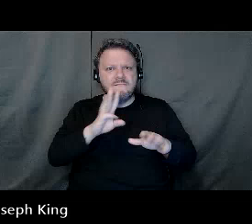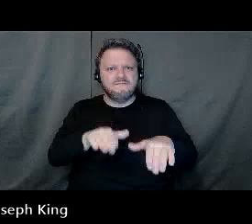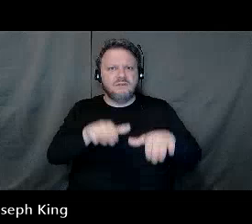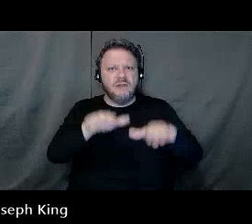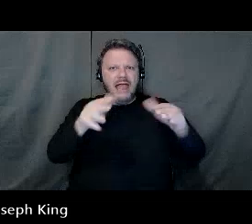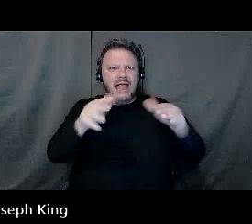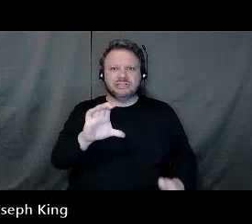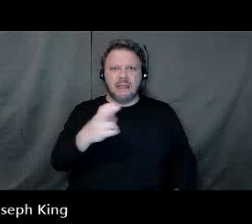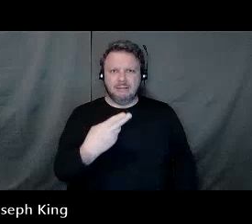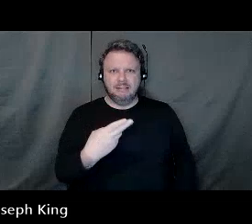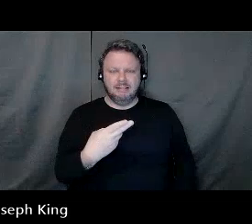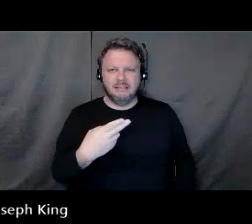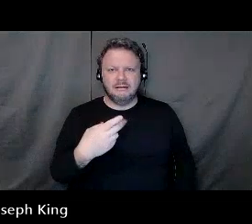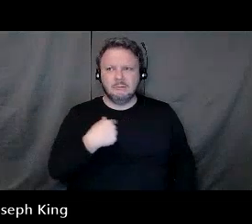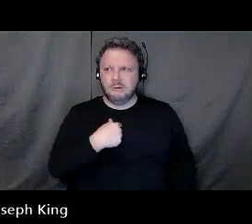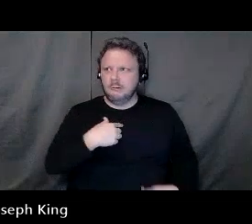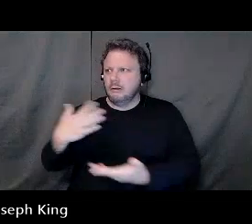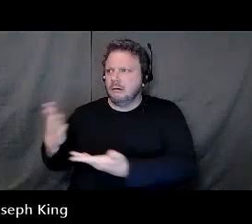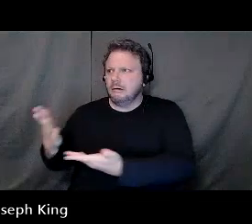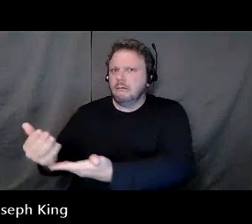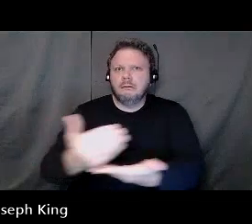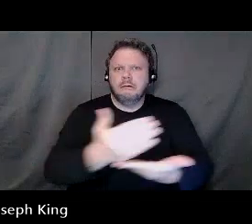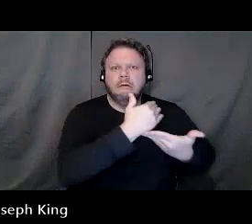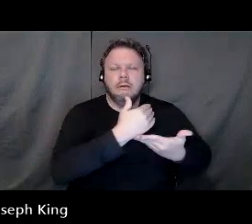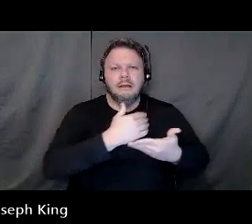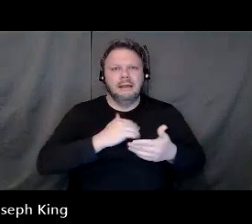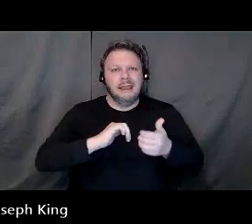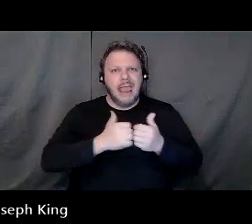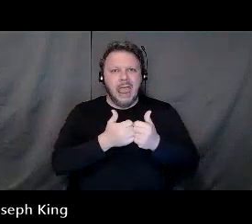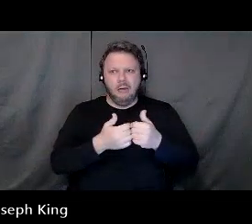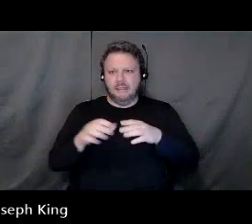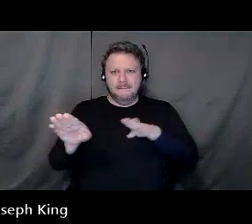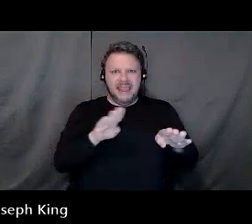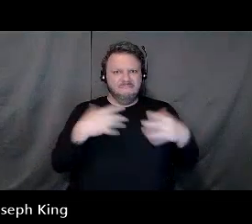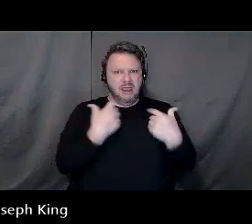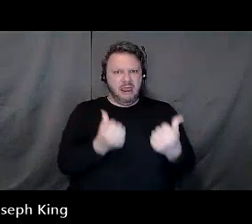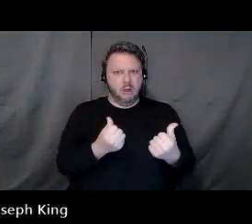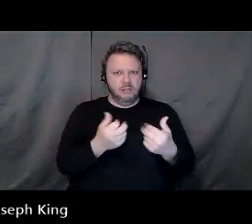We were gathering our troops of like how the behavioral health resources. Yeah.